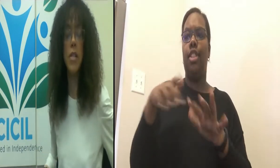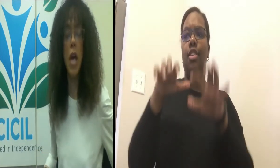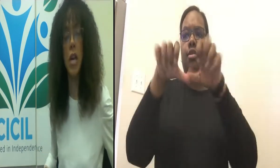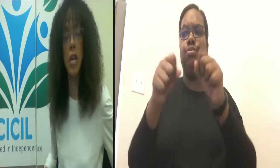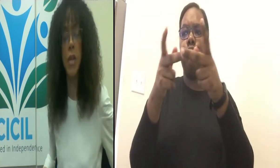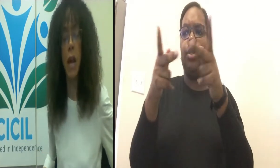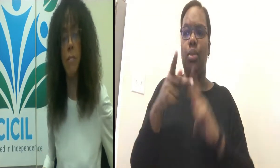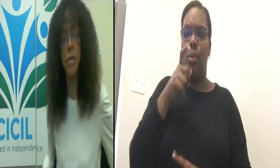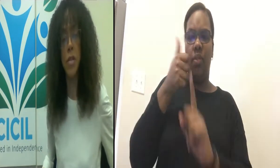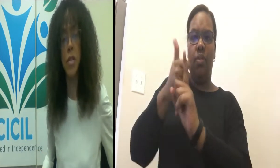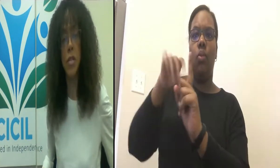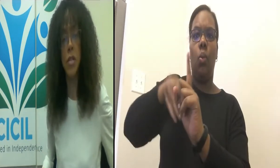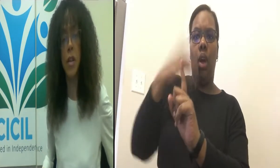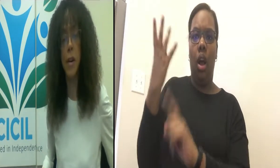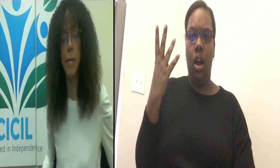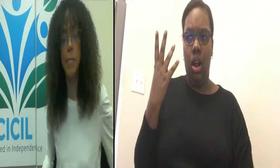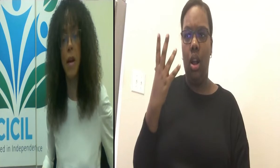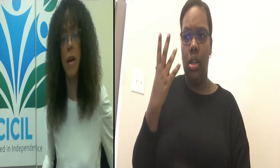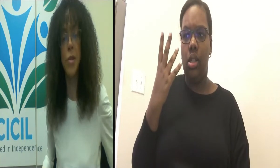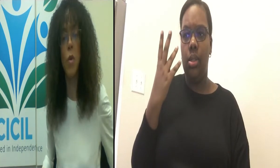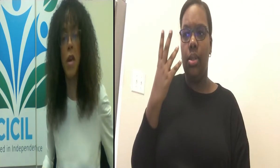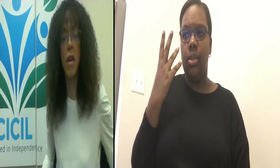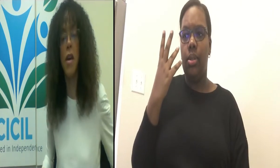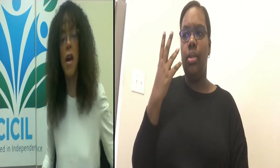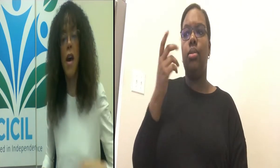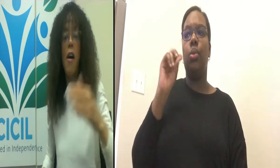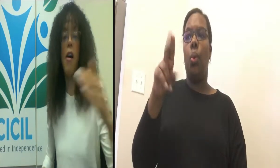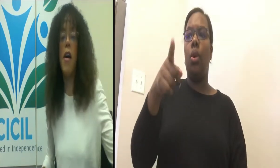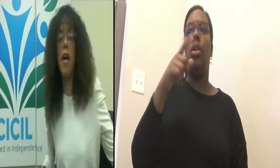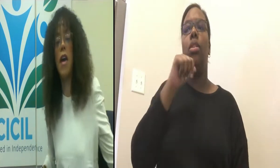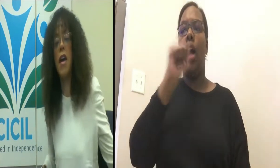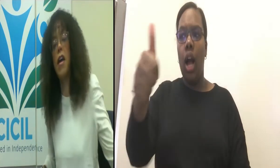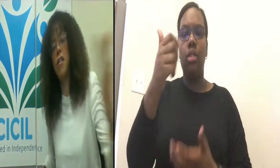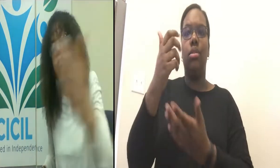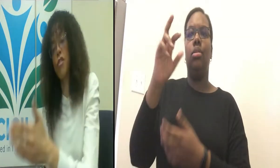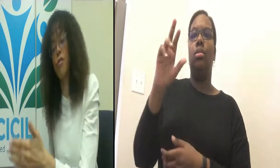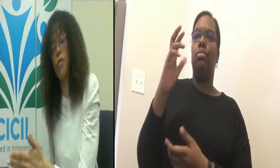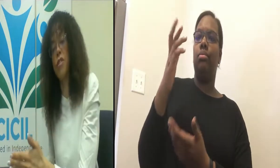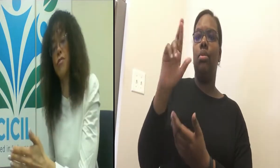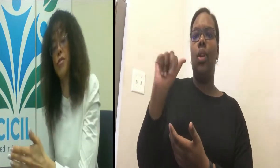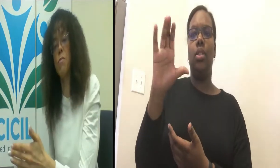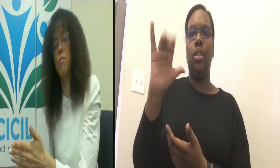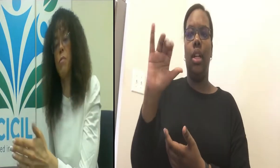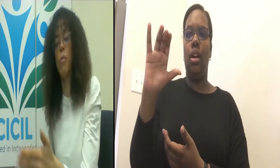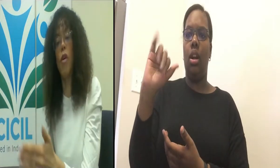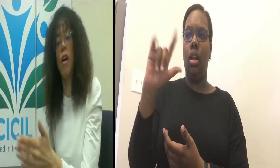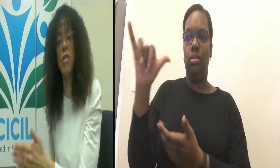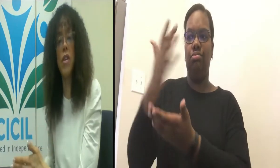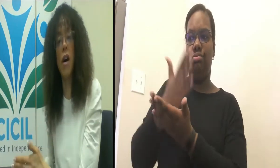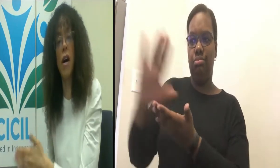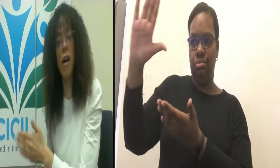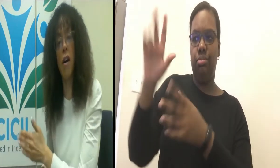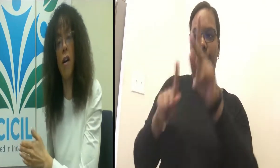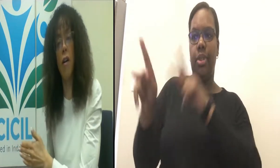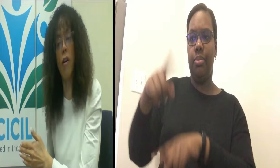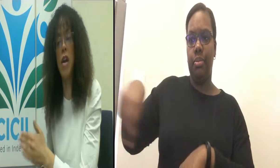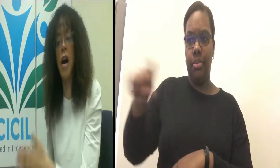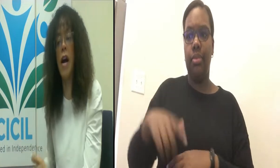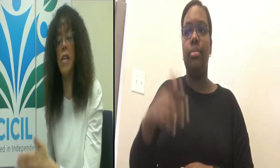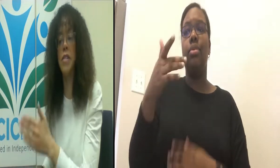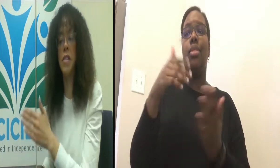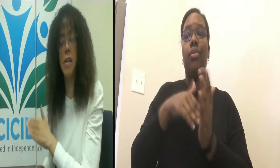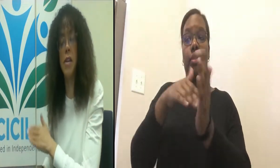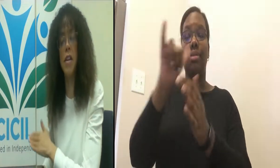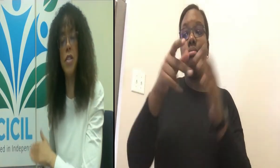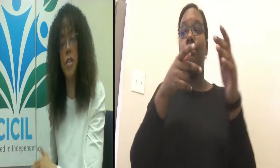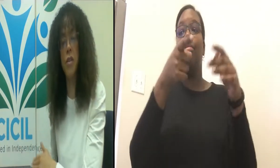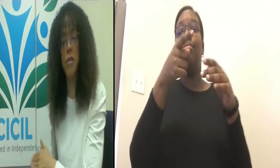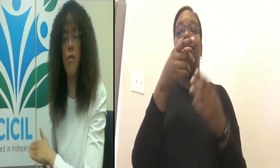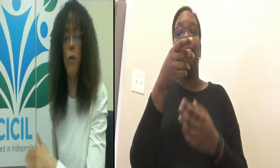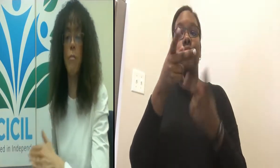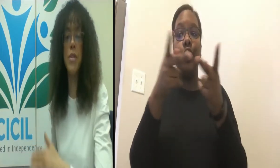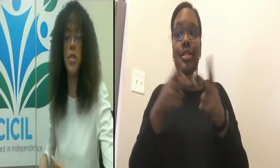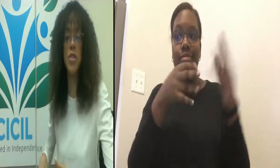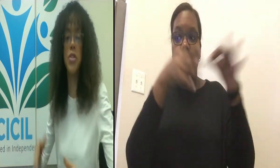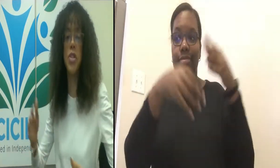to even be considered for executive type positions because we in our careers more